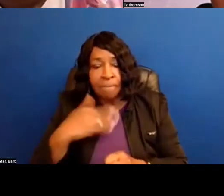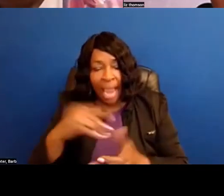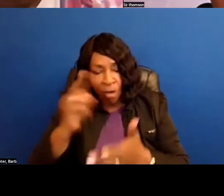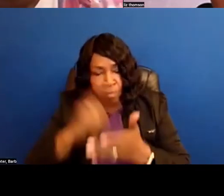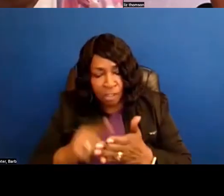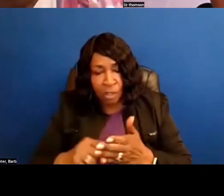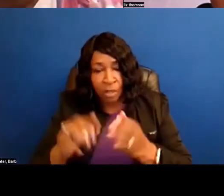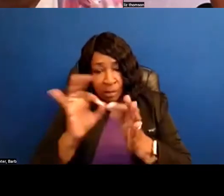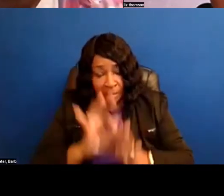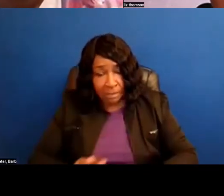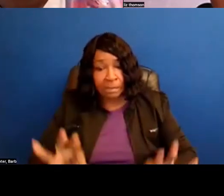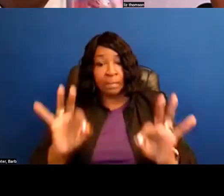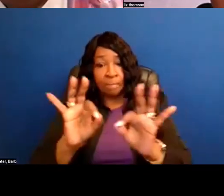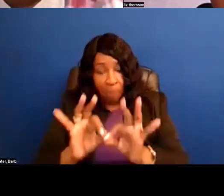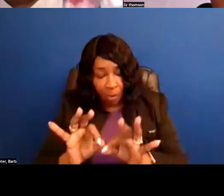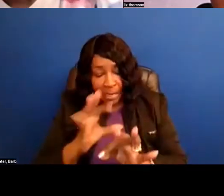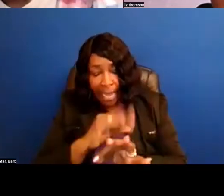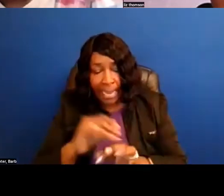of disability culture in higher education."